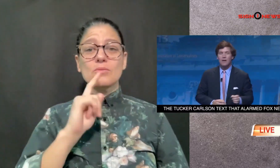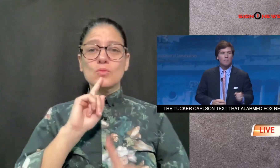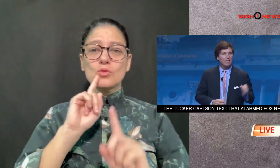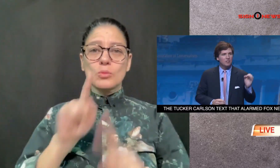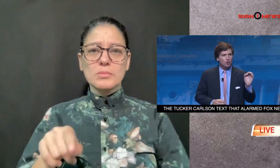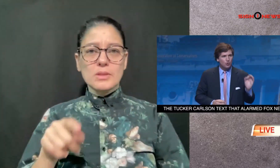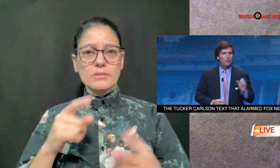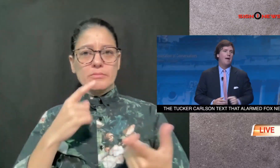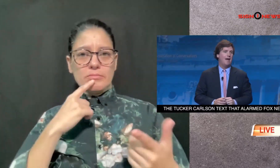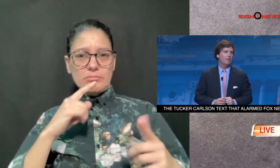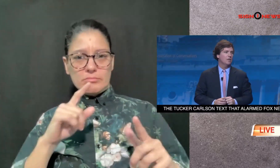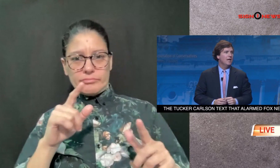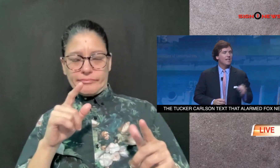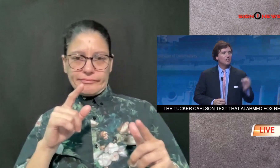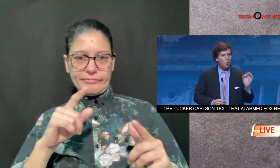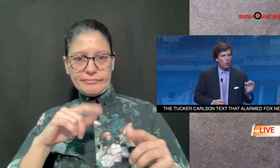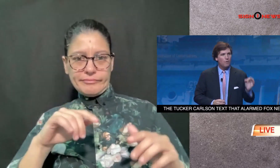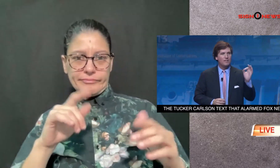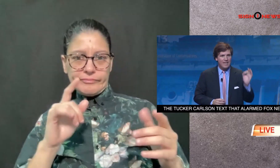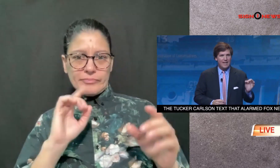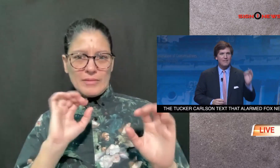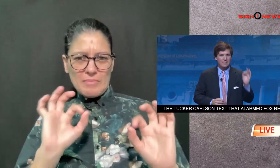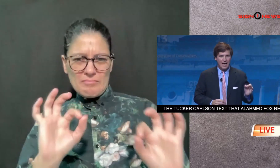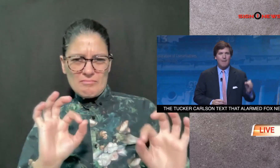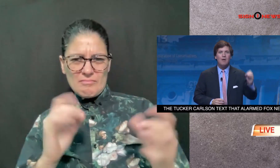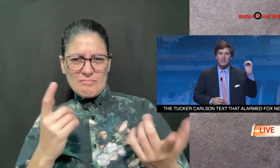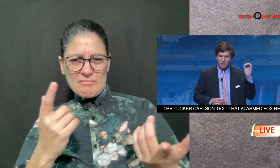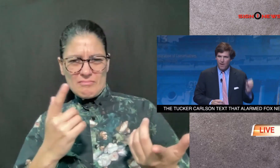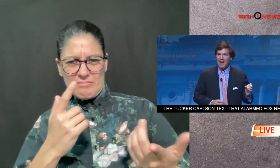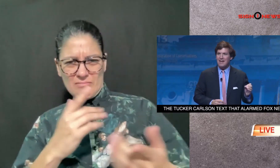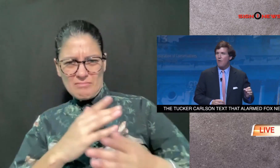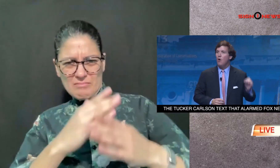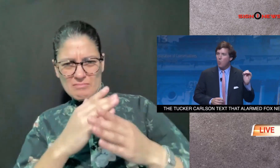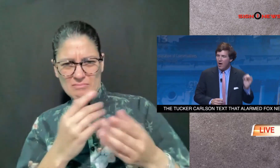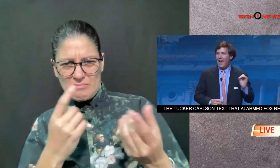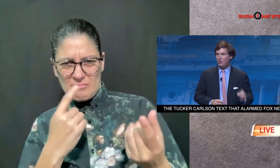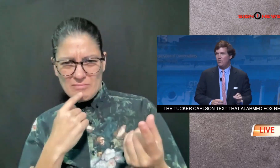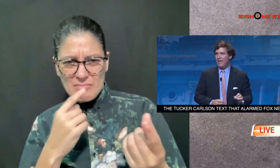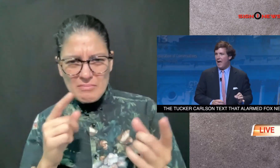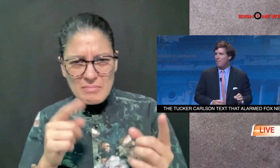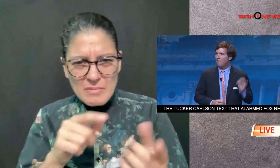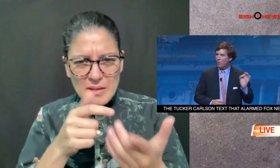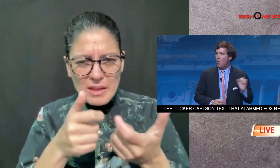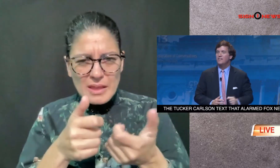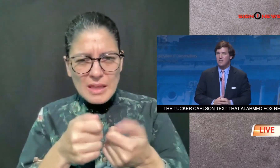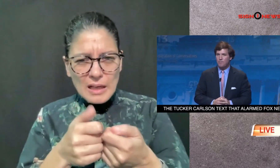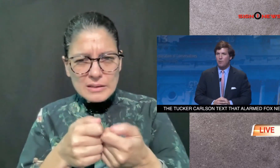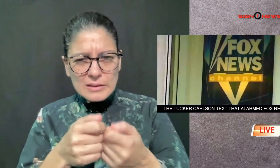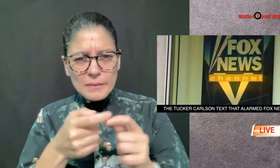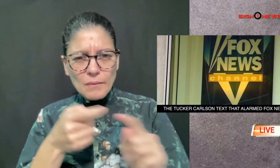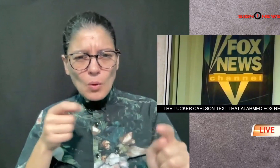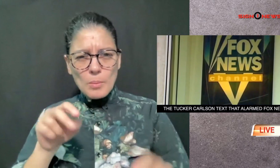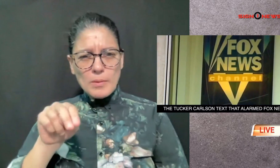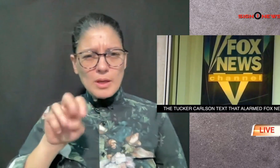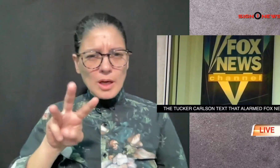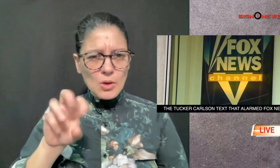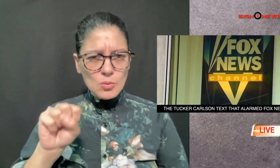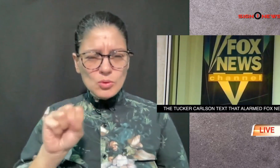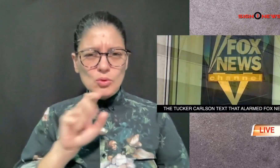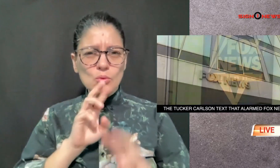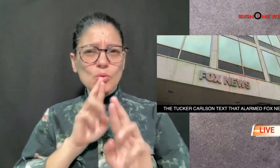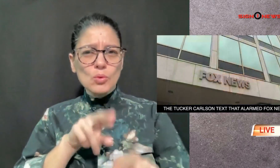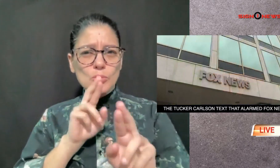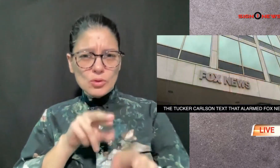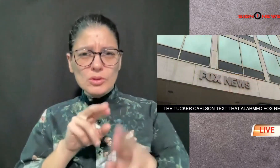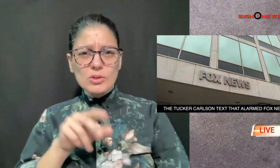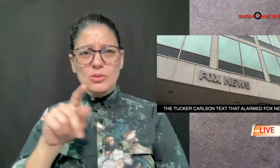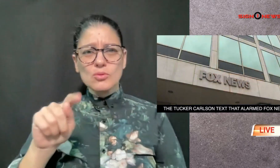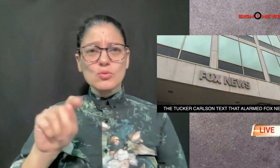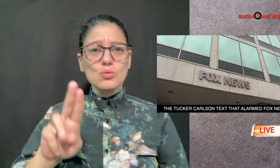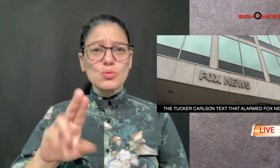the New York Times report claims a text from news anchor Tucker Carlson possibly played